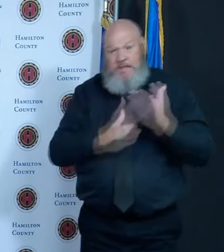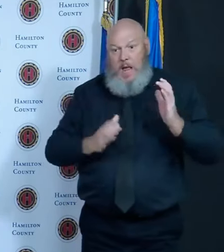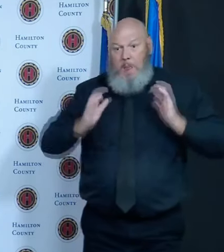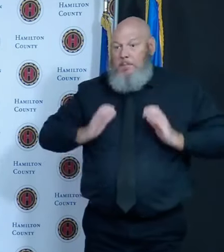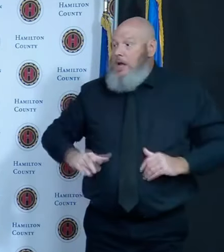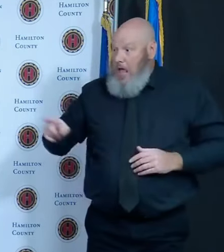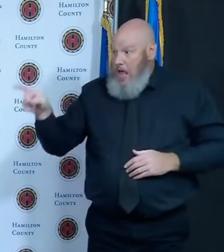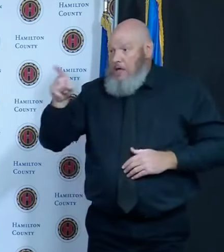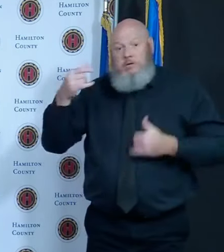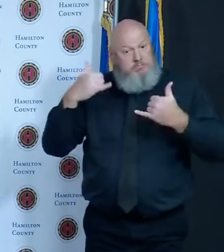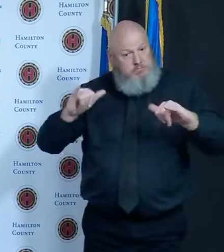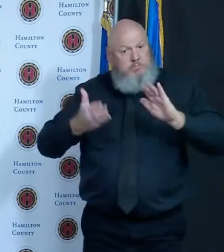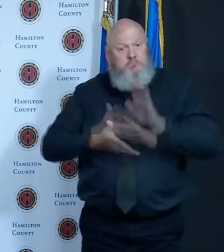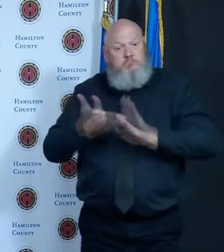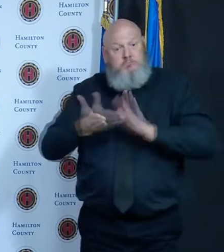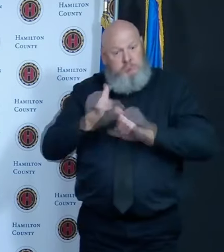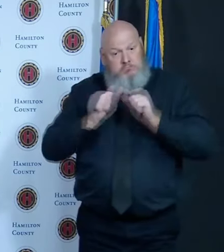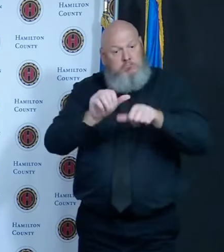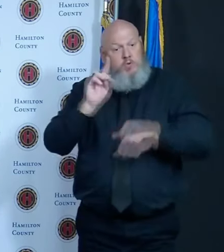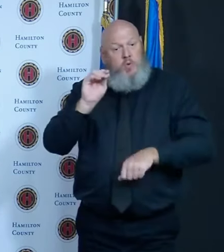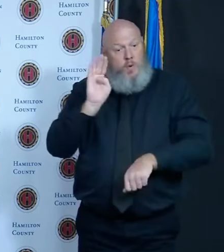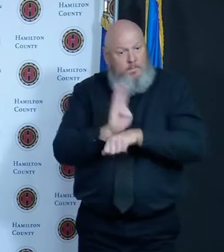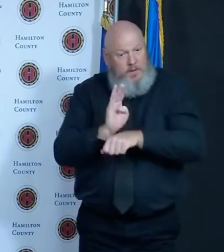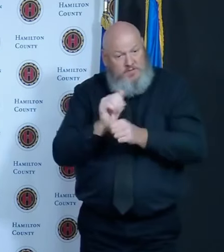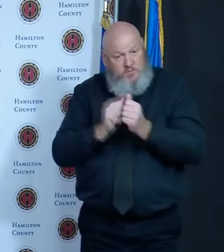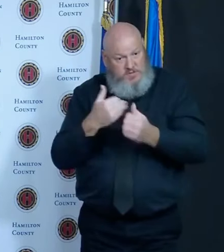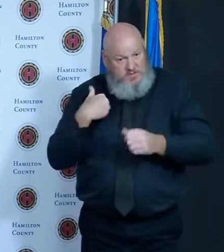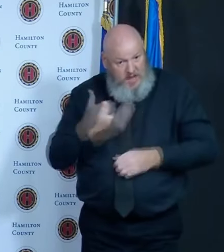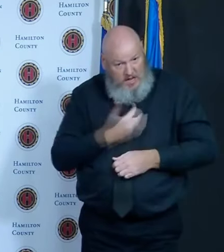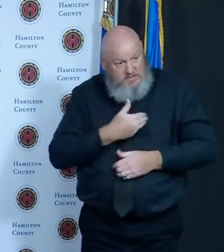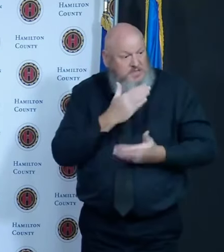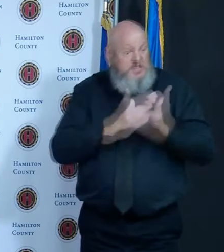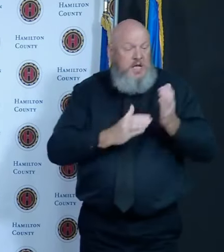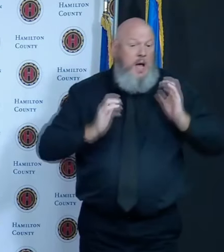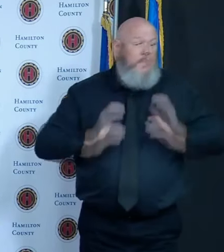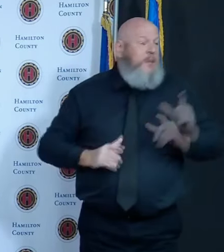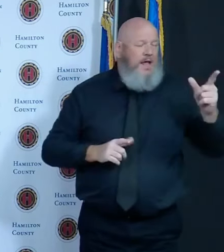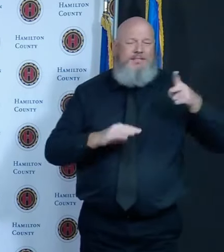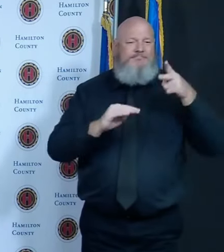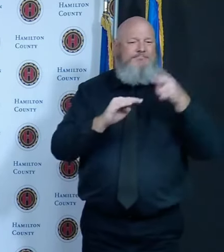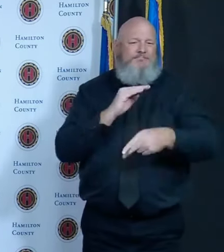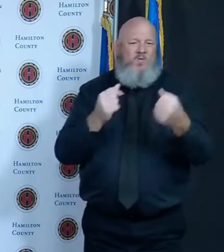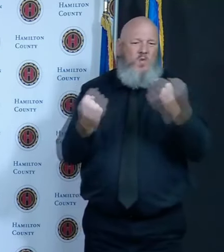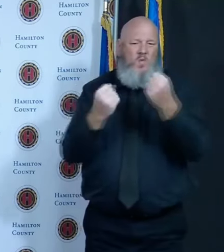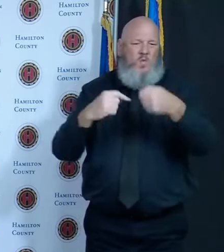some of the larger clients the we have have pulled back and are waiting to see